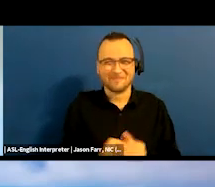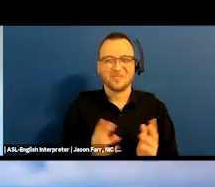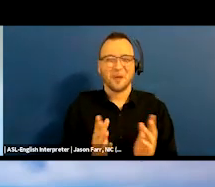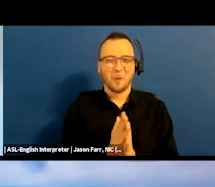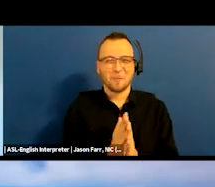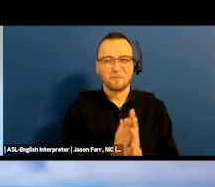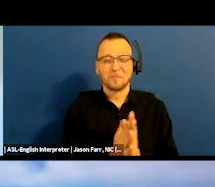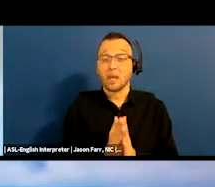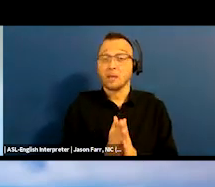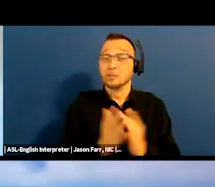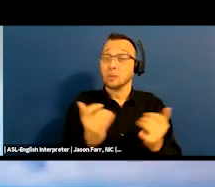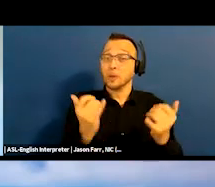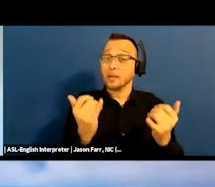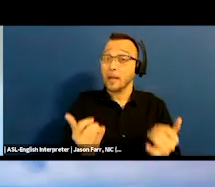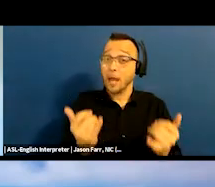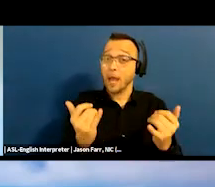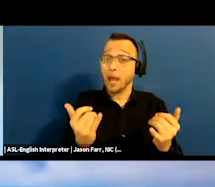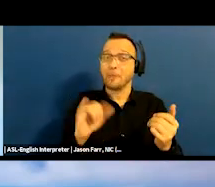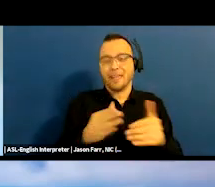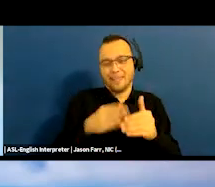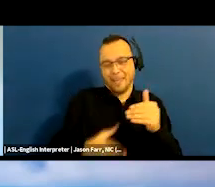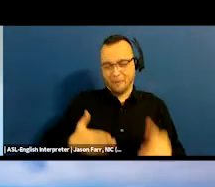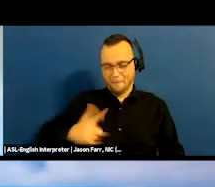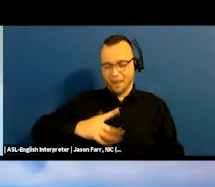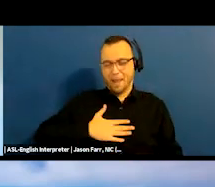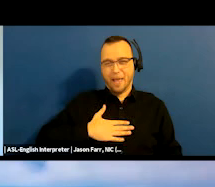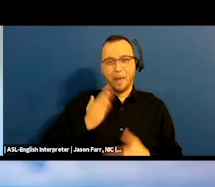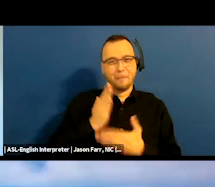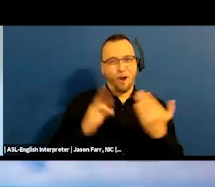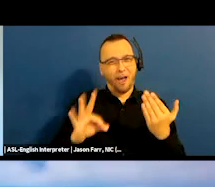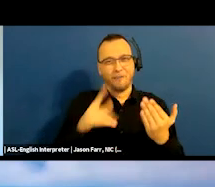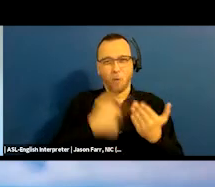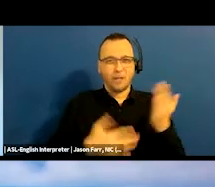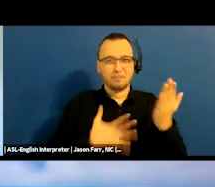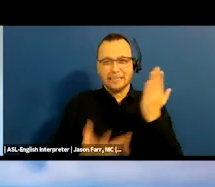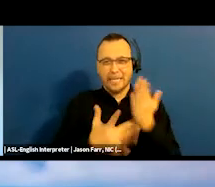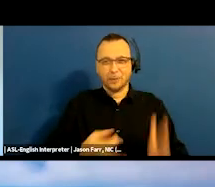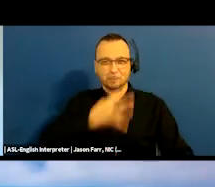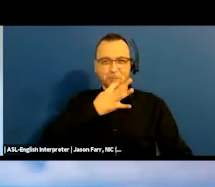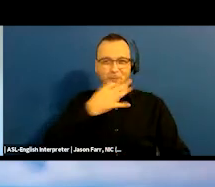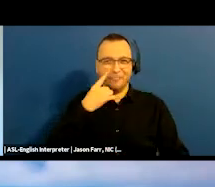It was about 80% of people rated themselves about average. So that's great.